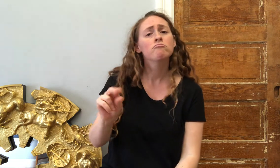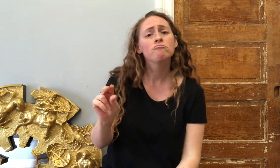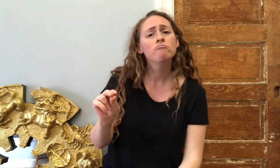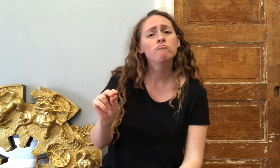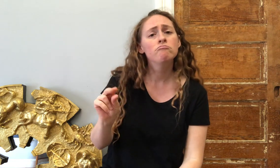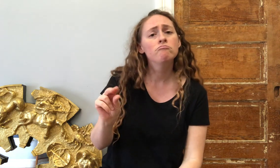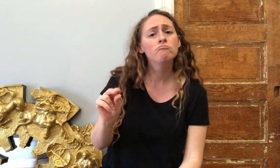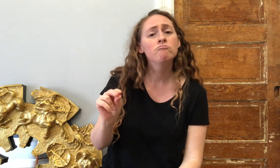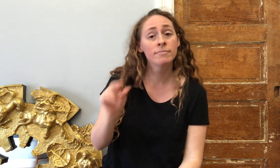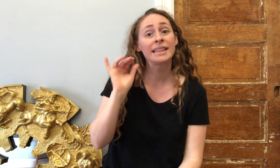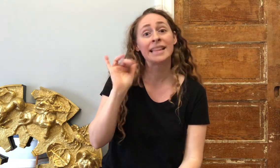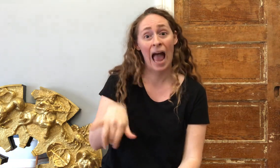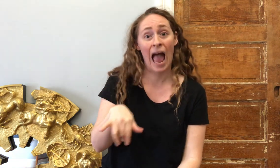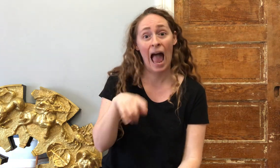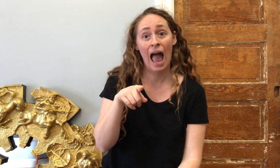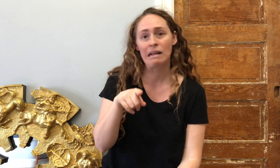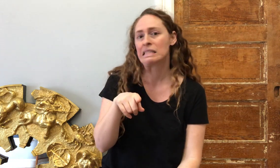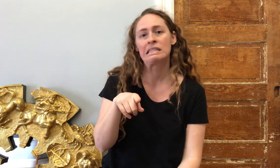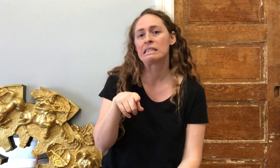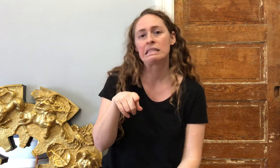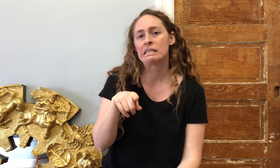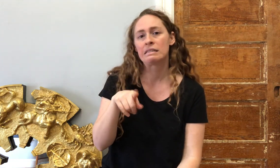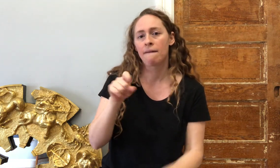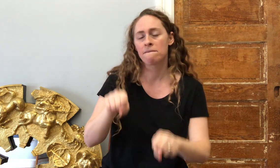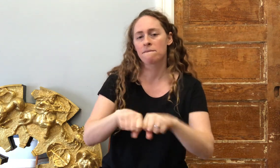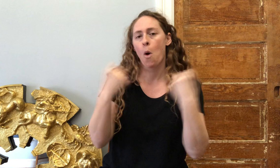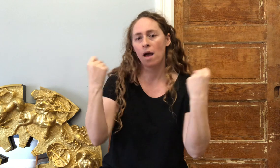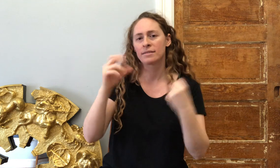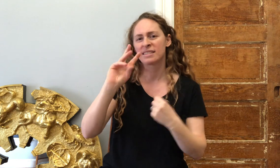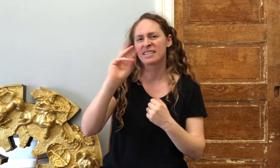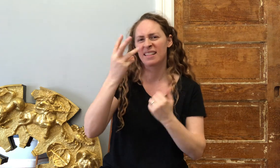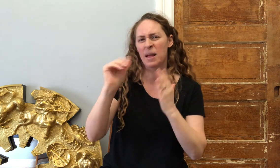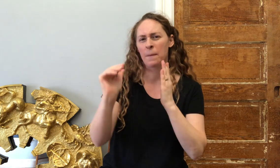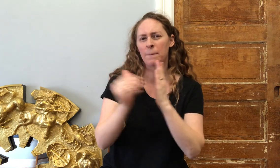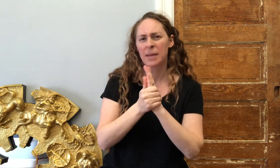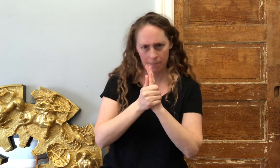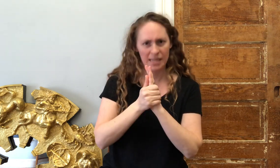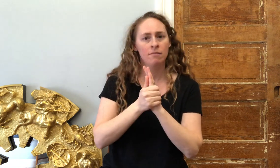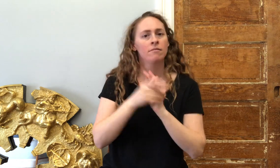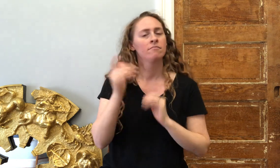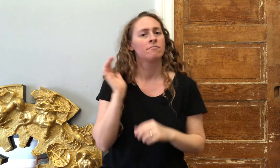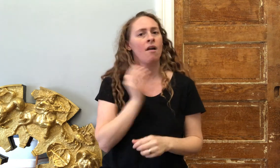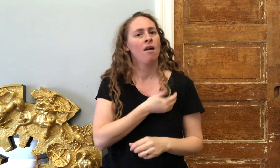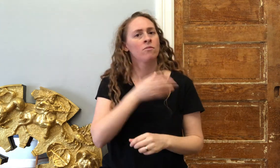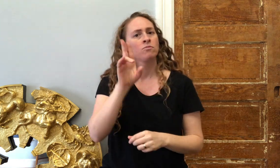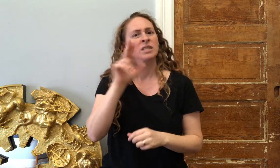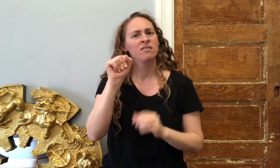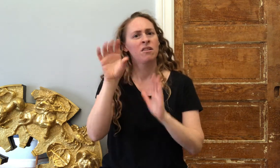but their request was declined. That was a violation of the sixth amendment.